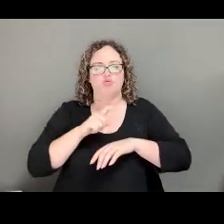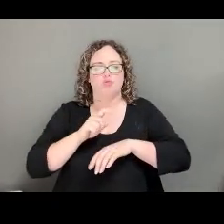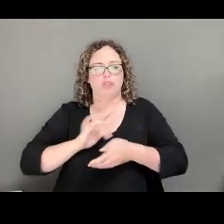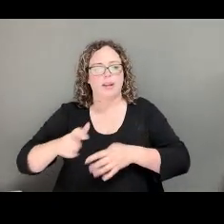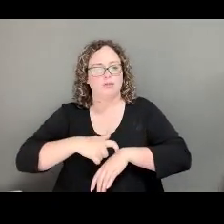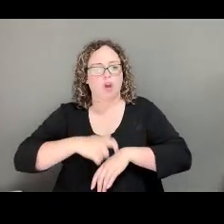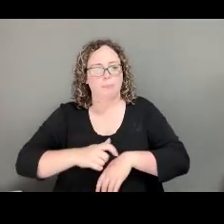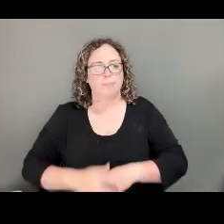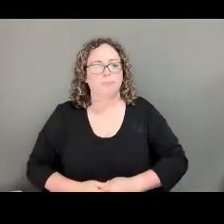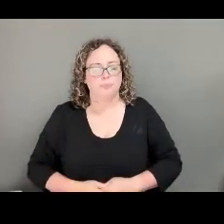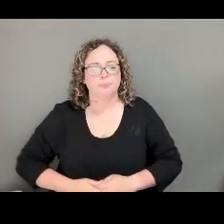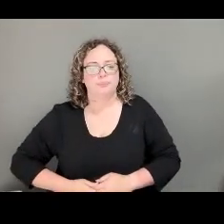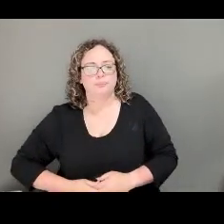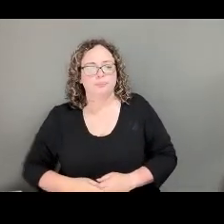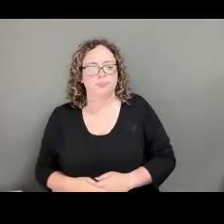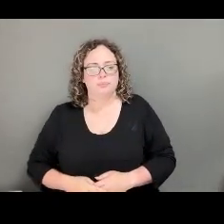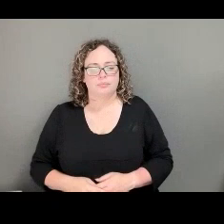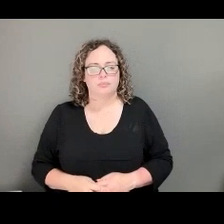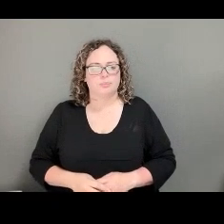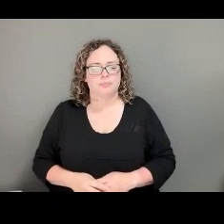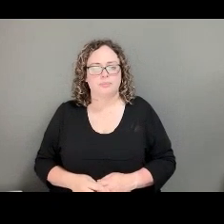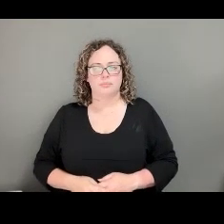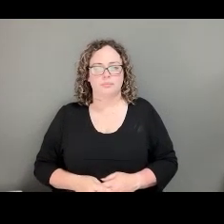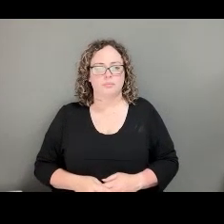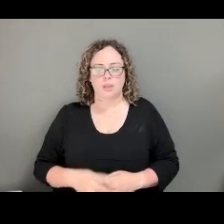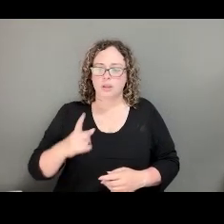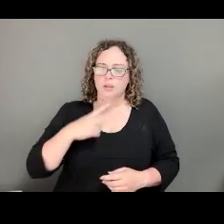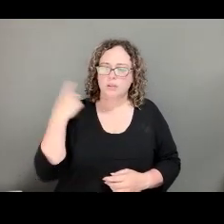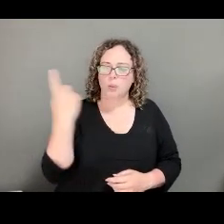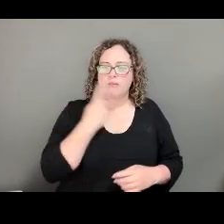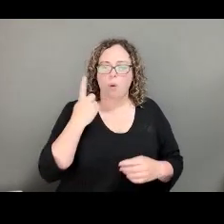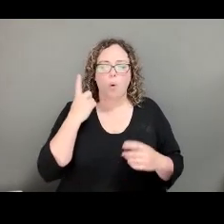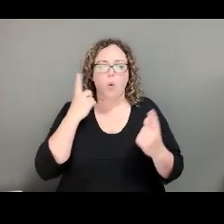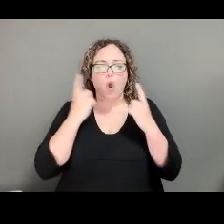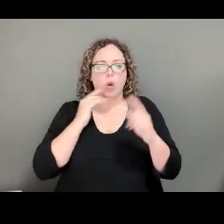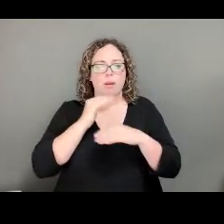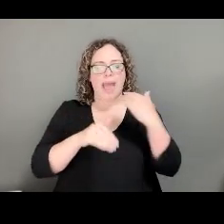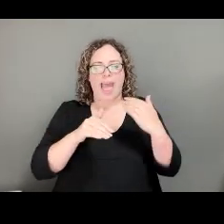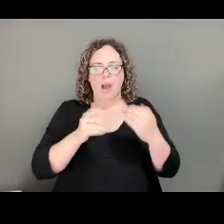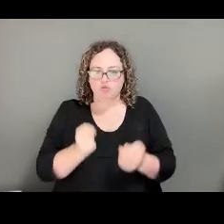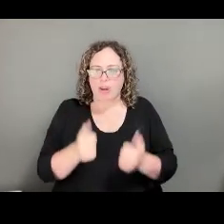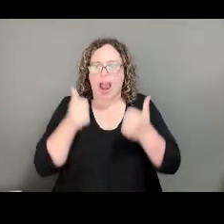So we've all heard about triggers, but what you may not have heard about a sensory glimmers.